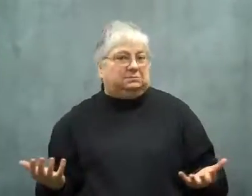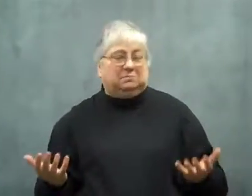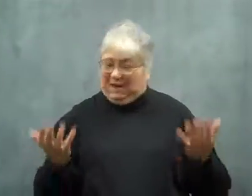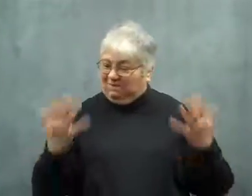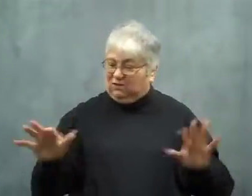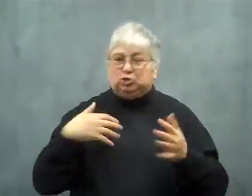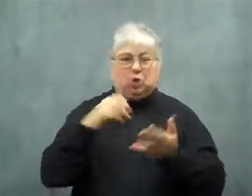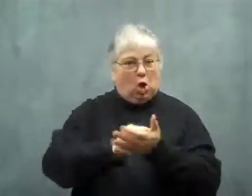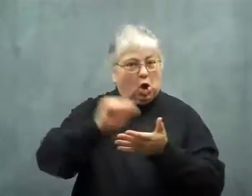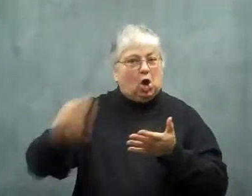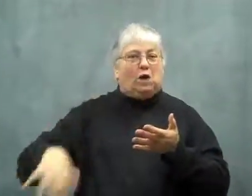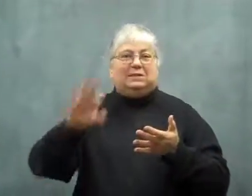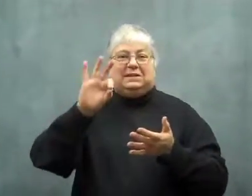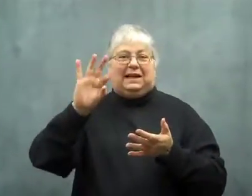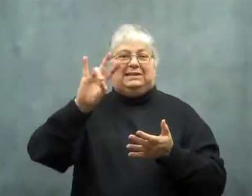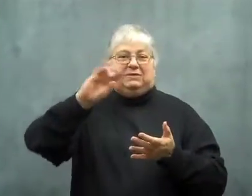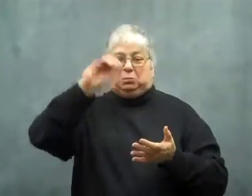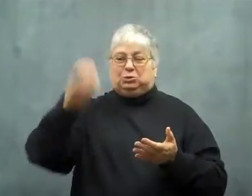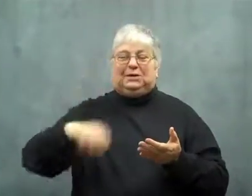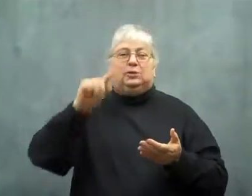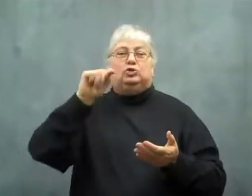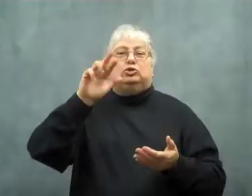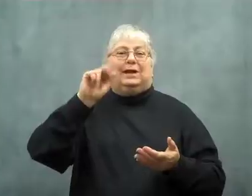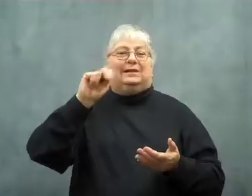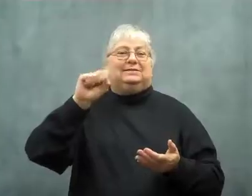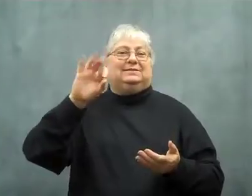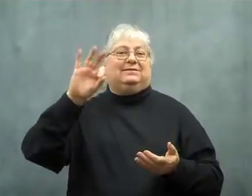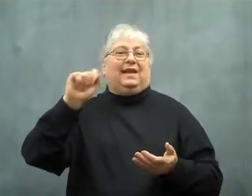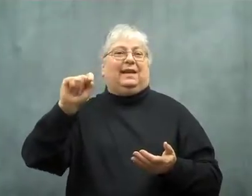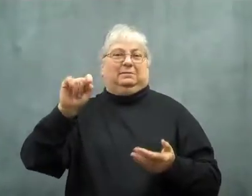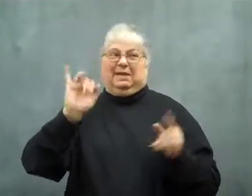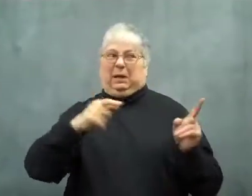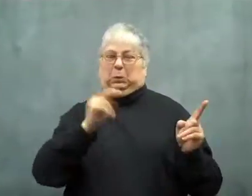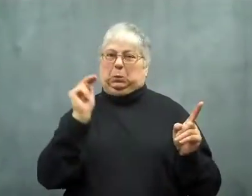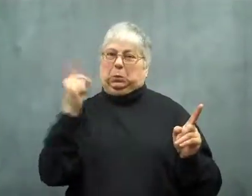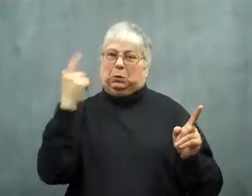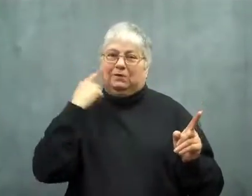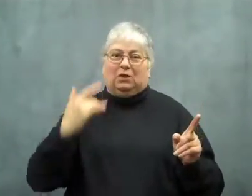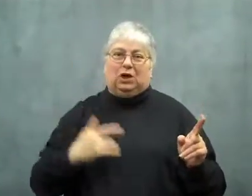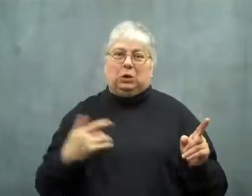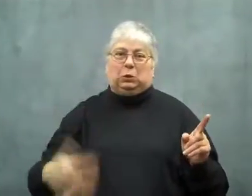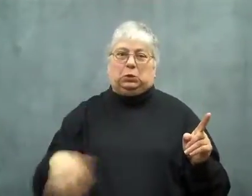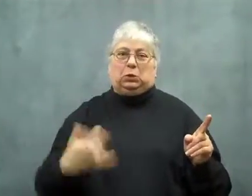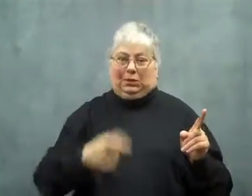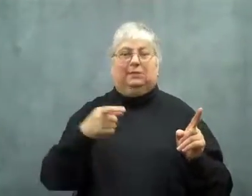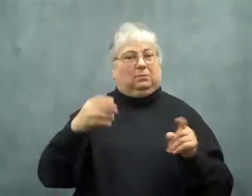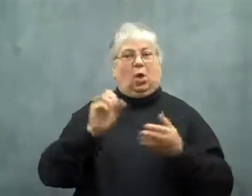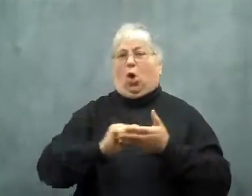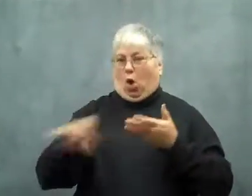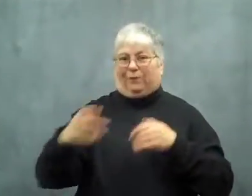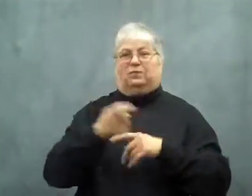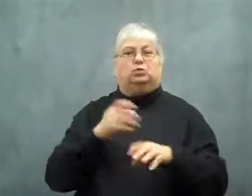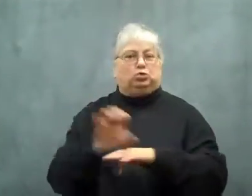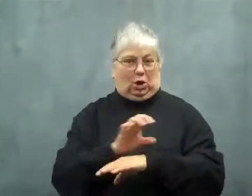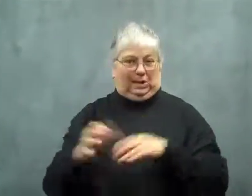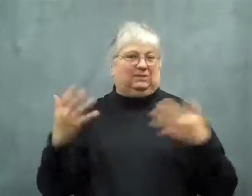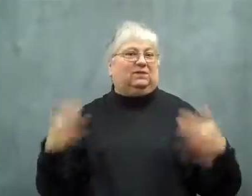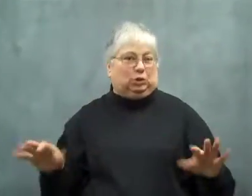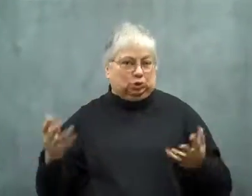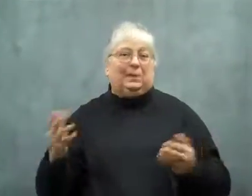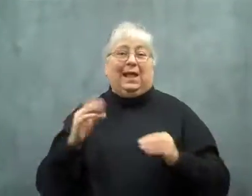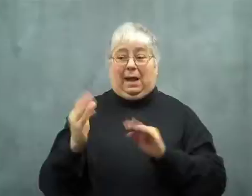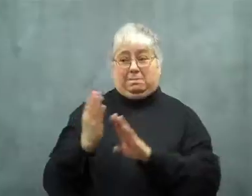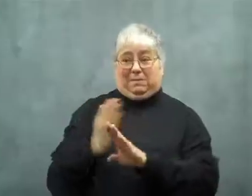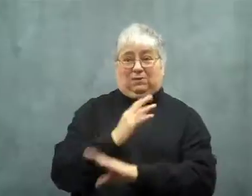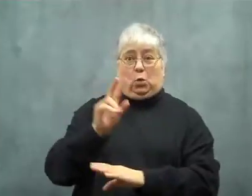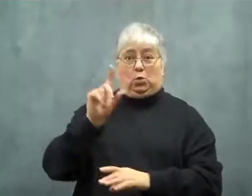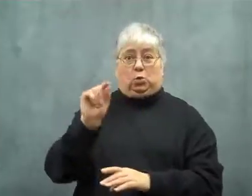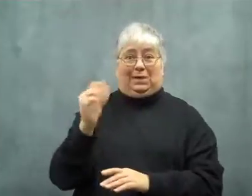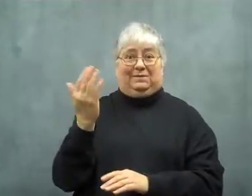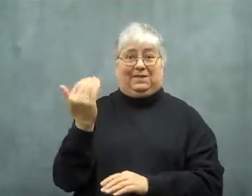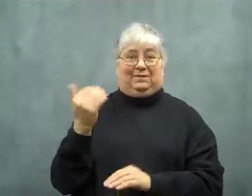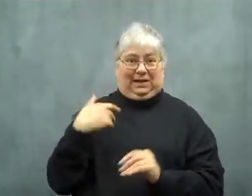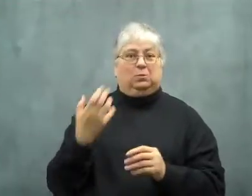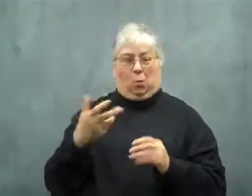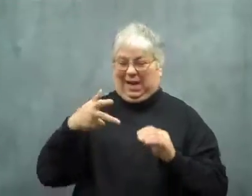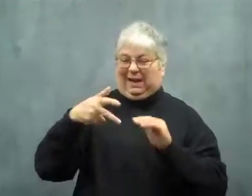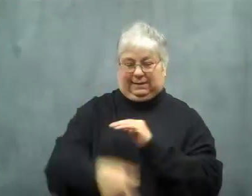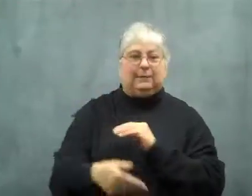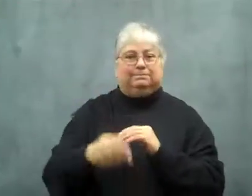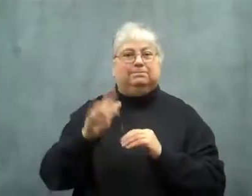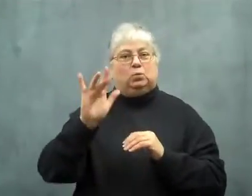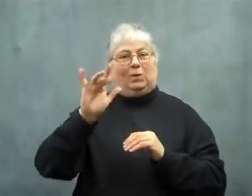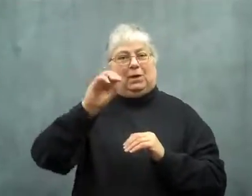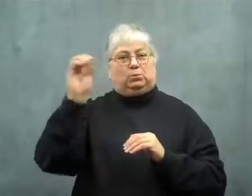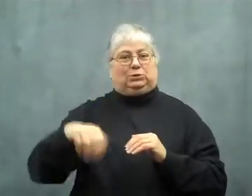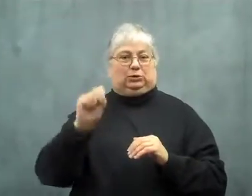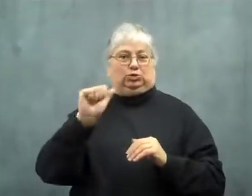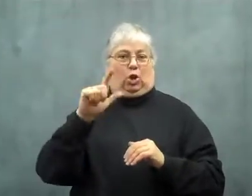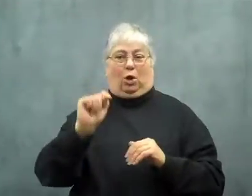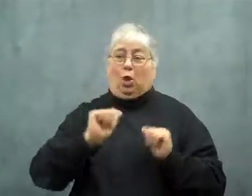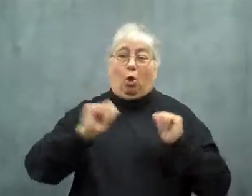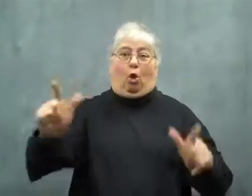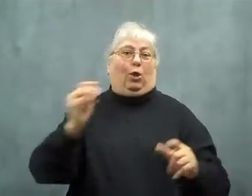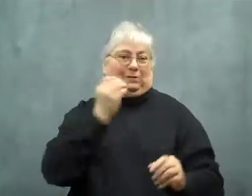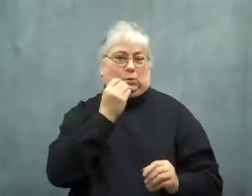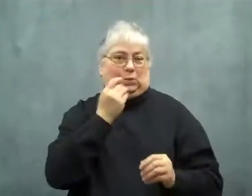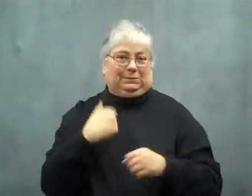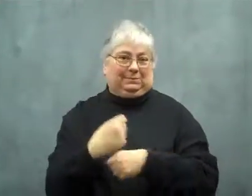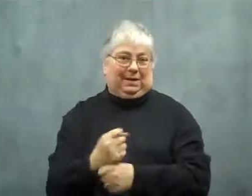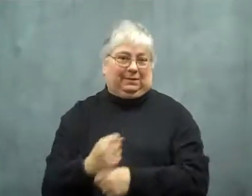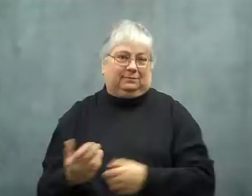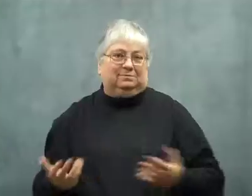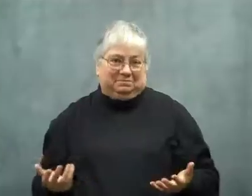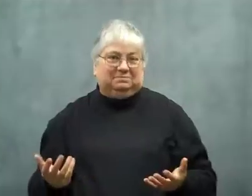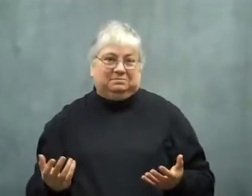They said they have already removed 97% of the transfat in chocolates.